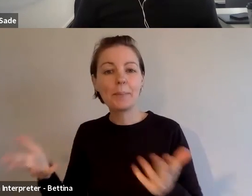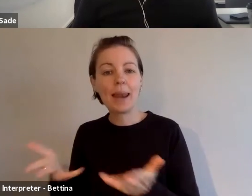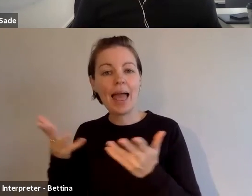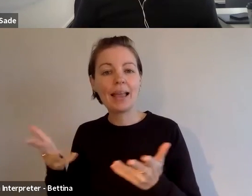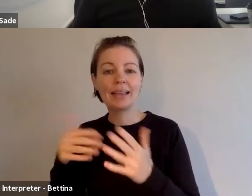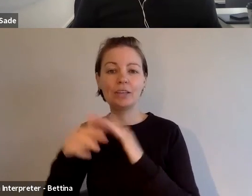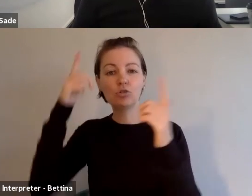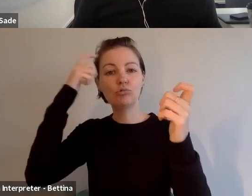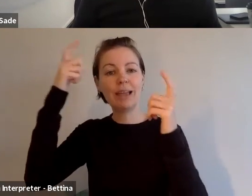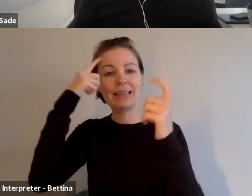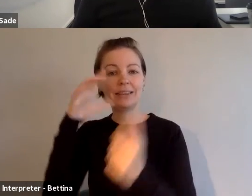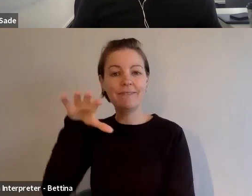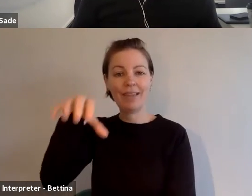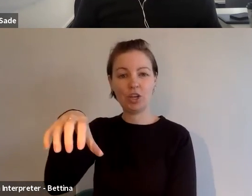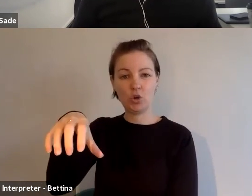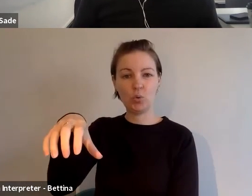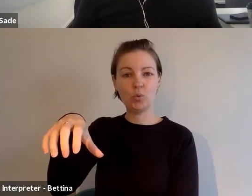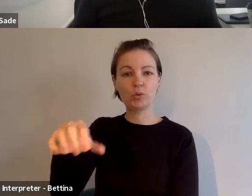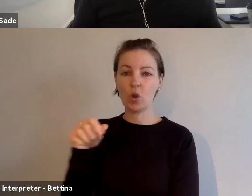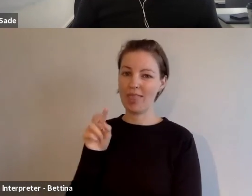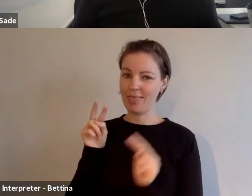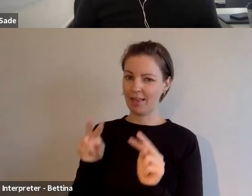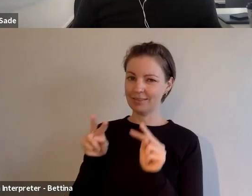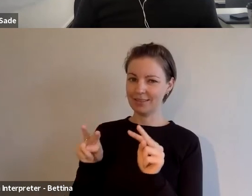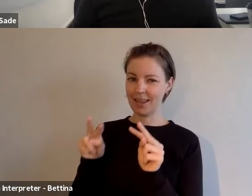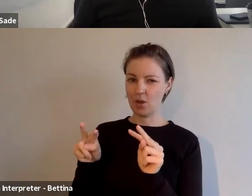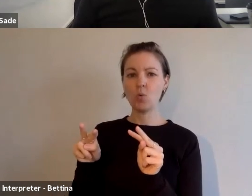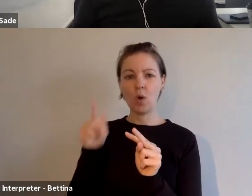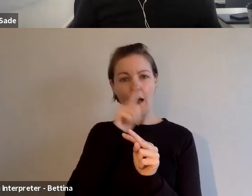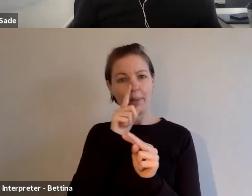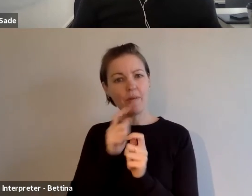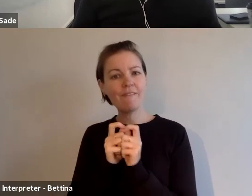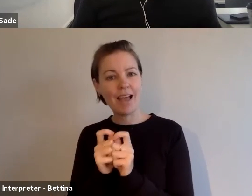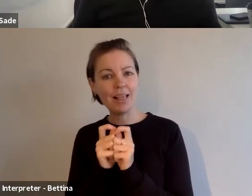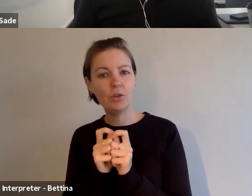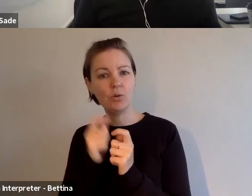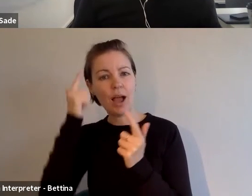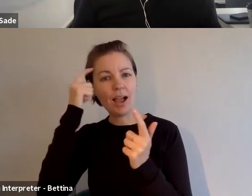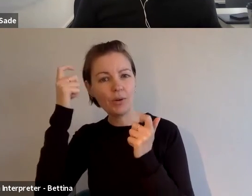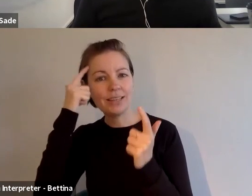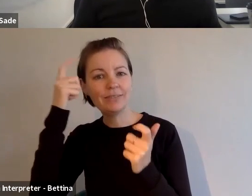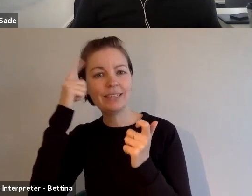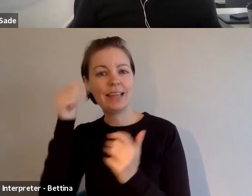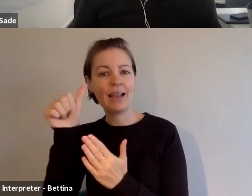You see it in those sorts of into Strid and you see people wanting to come and be involved in that.